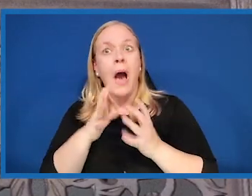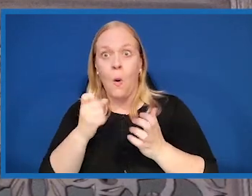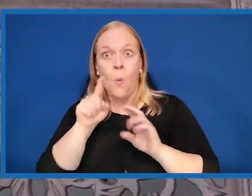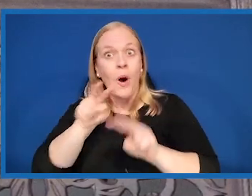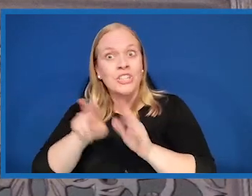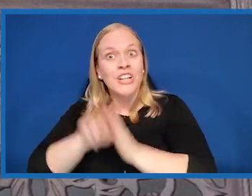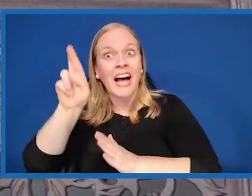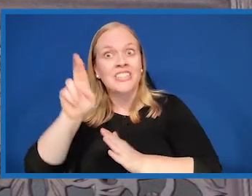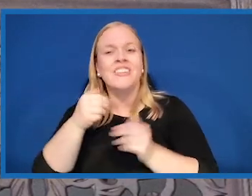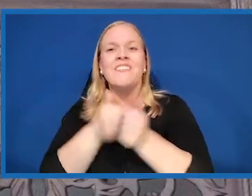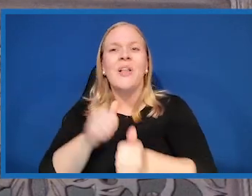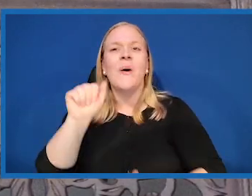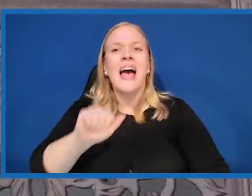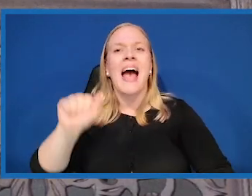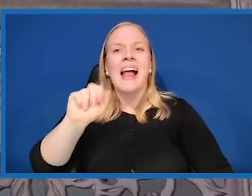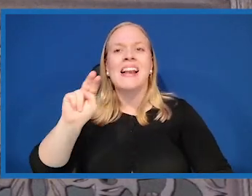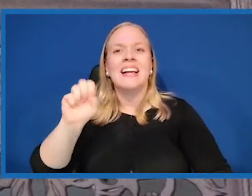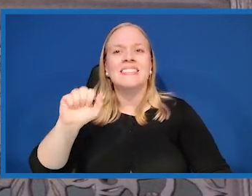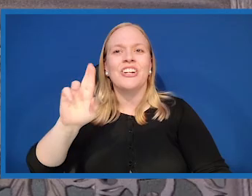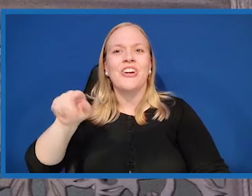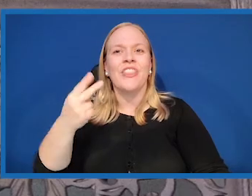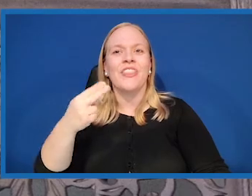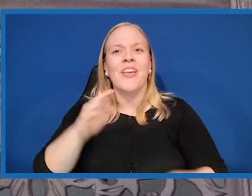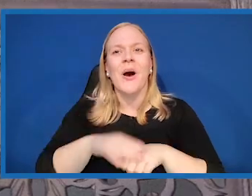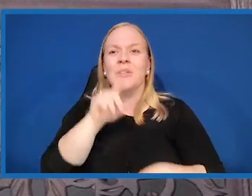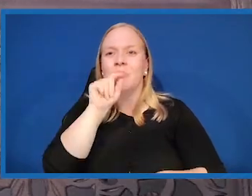TWITTER AND FACEBOOK. UNTIL THEN, WE'LL SEE YOU NEXT TIME.